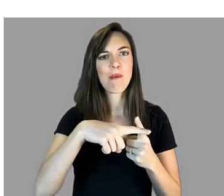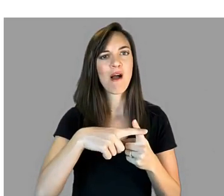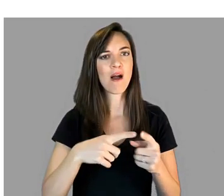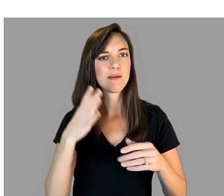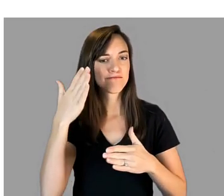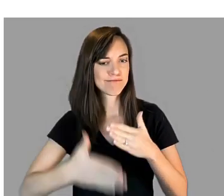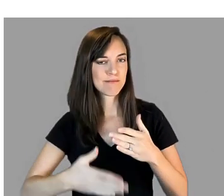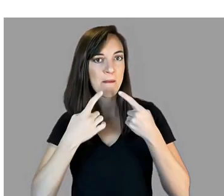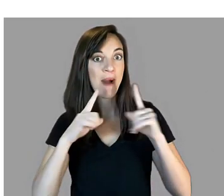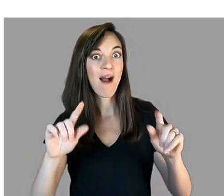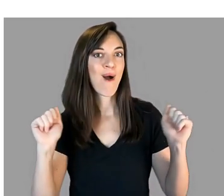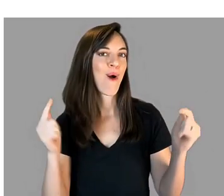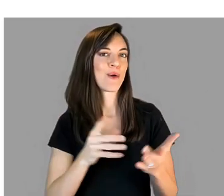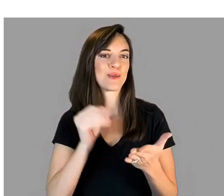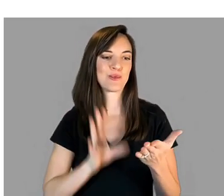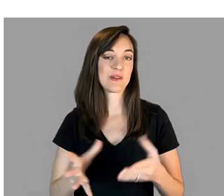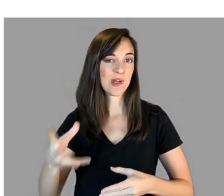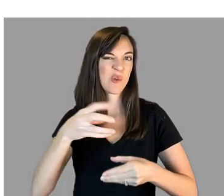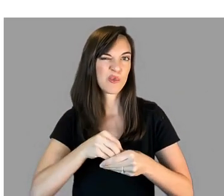including students who are DHH.